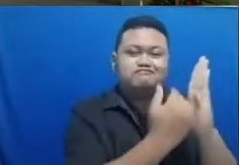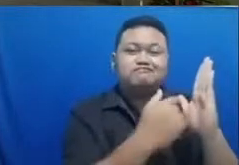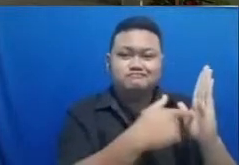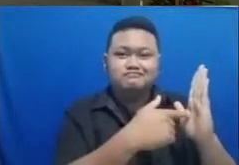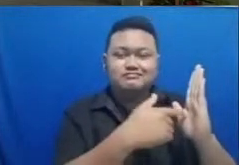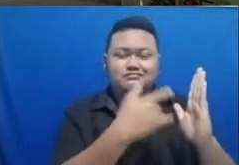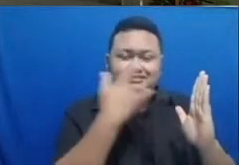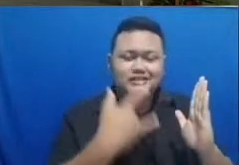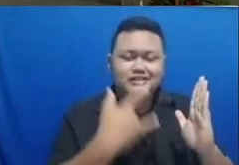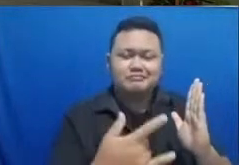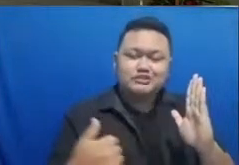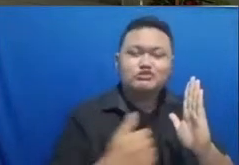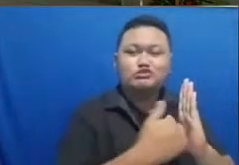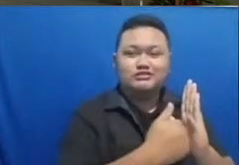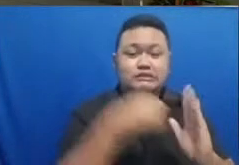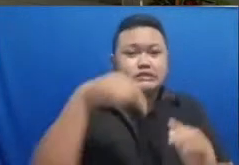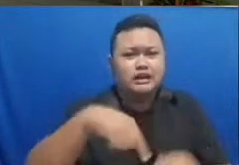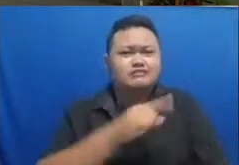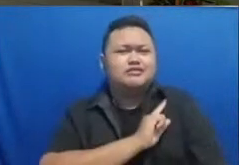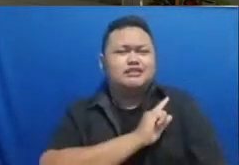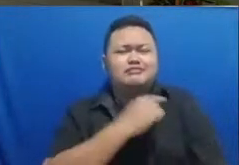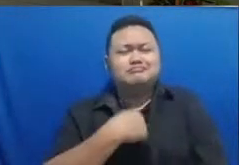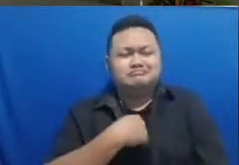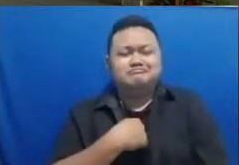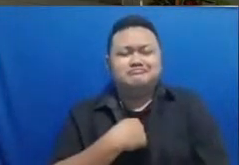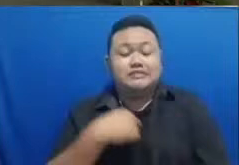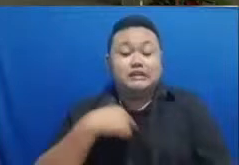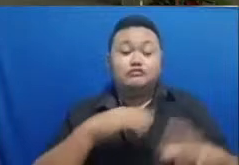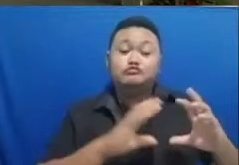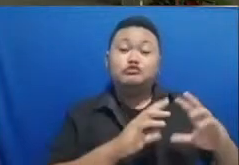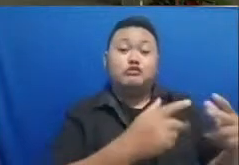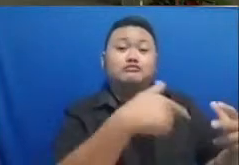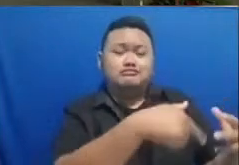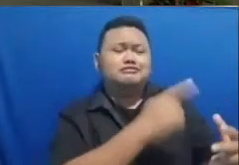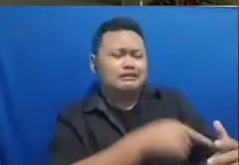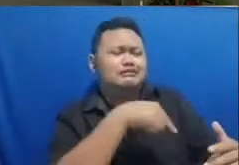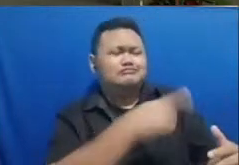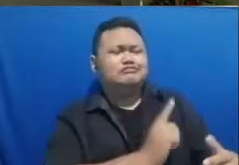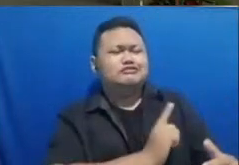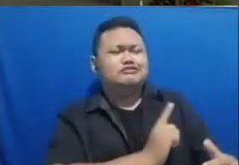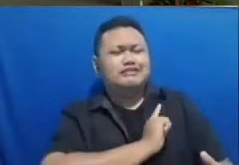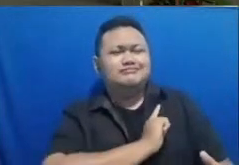alone in our classroom. Ladies and gentlemen are in our classroom, a very special class room that will